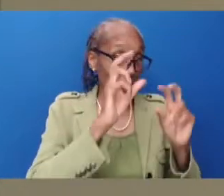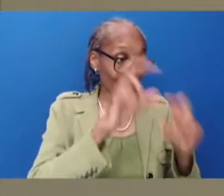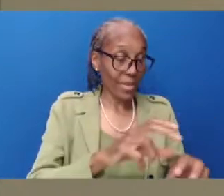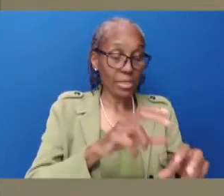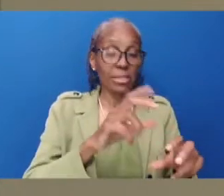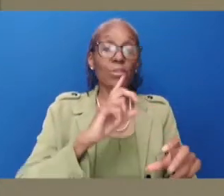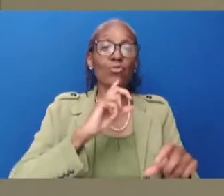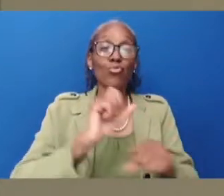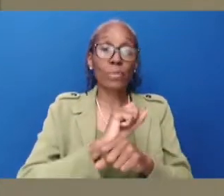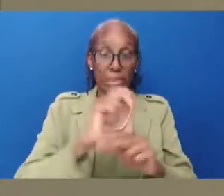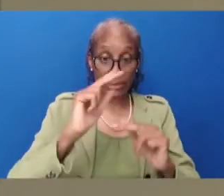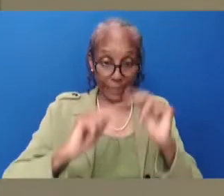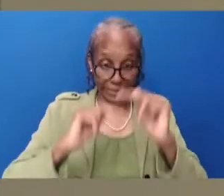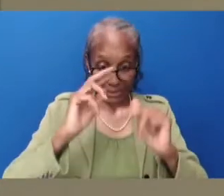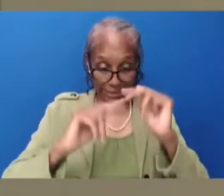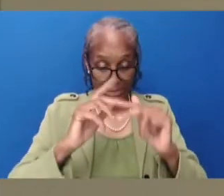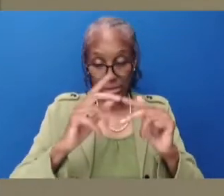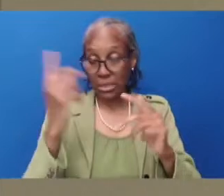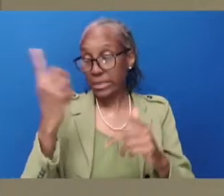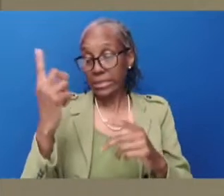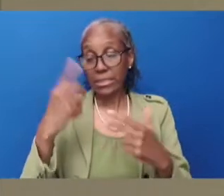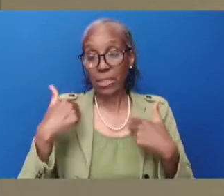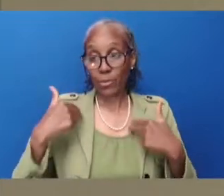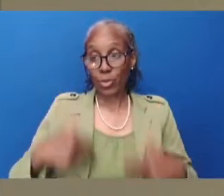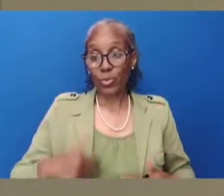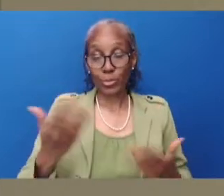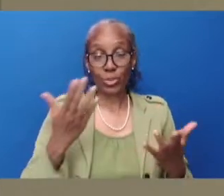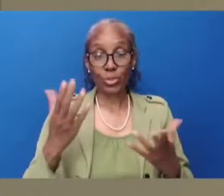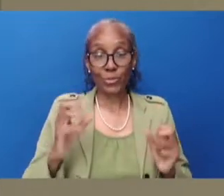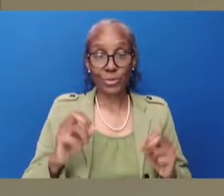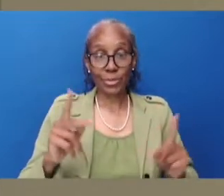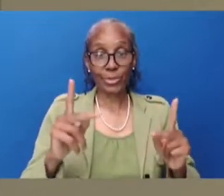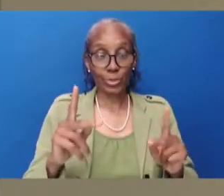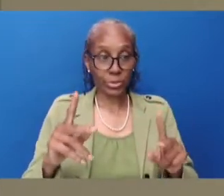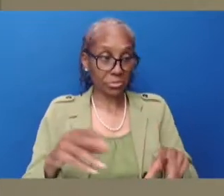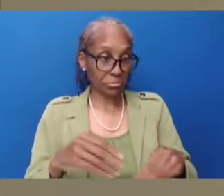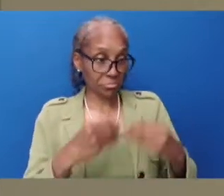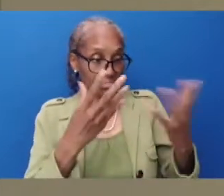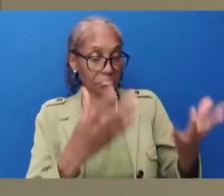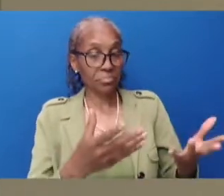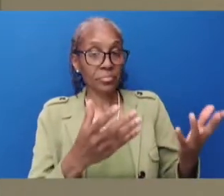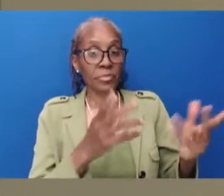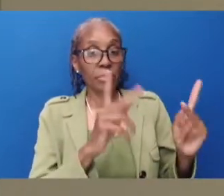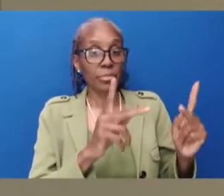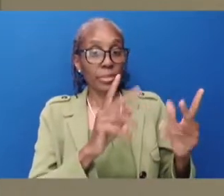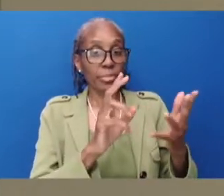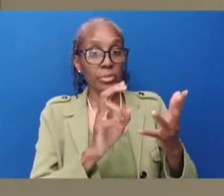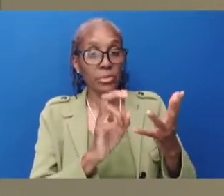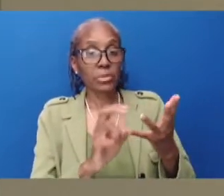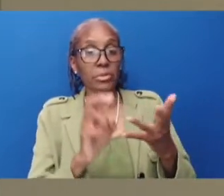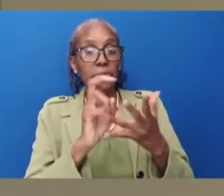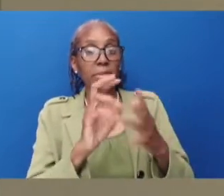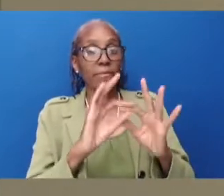WE ARE INVESTING IN BRICKS AND